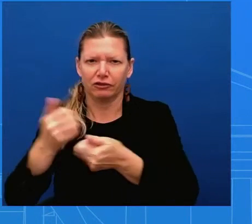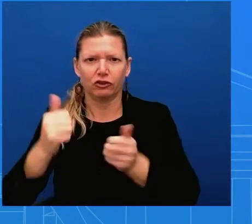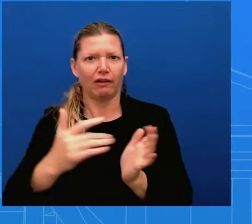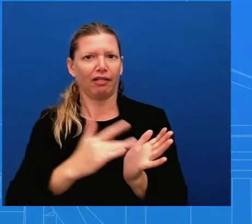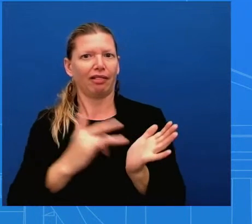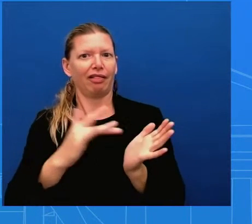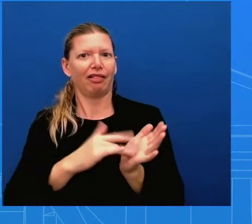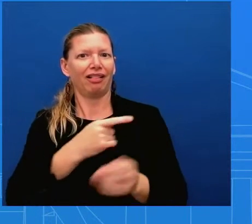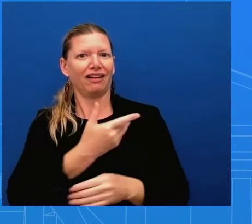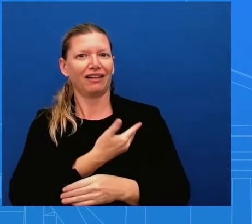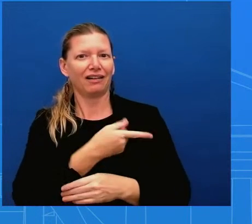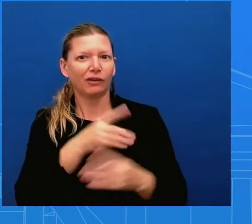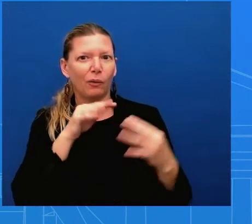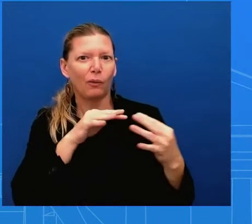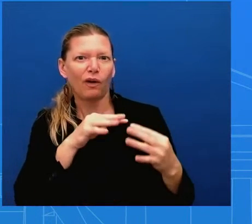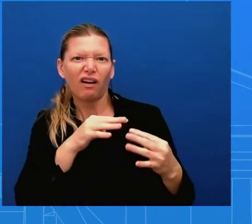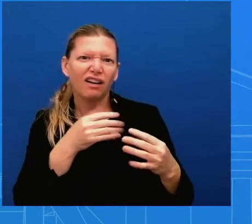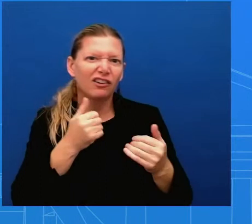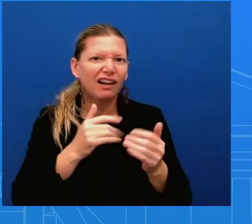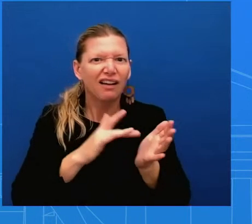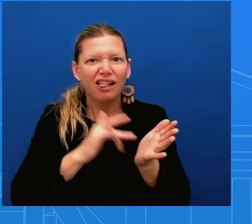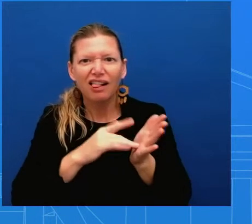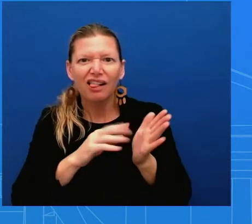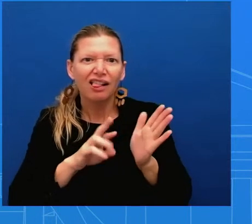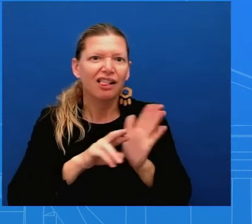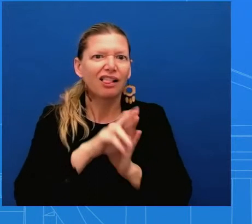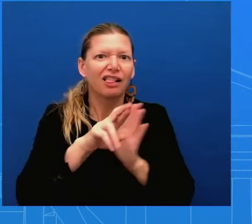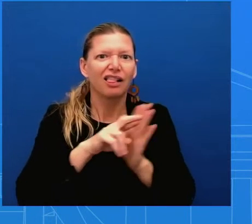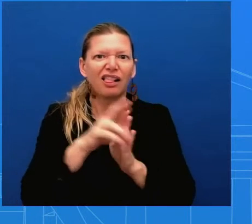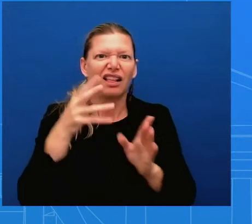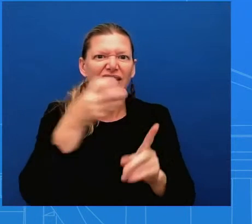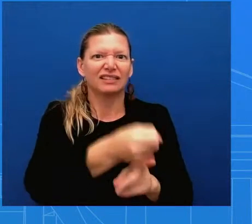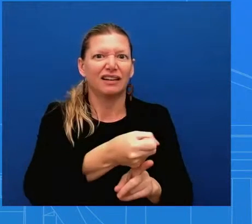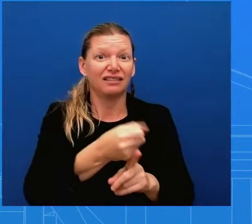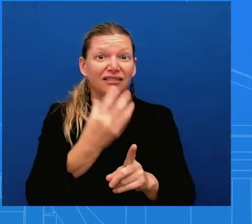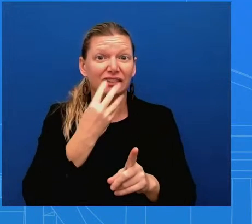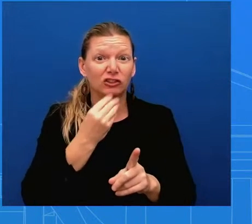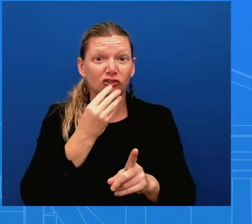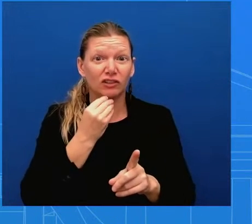to regional stability, and to American interests is clear. We are working with Israel